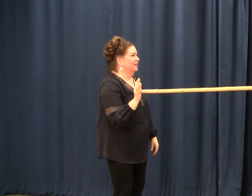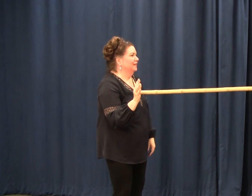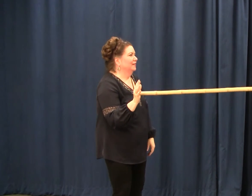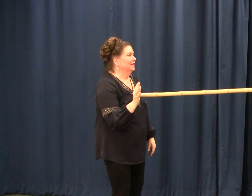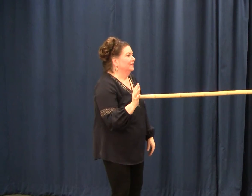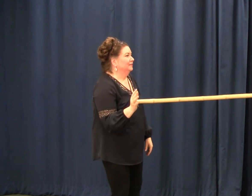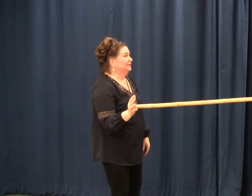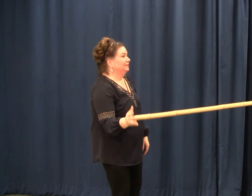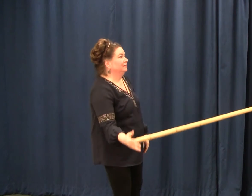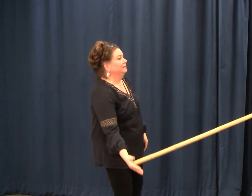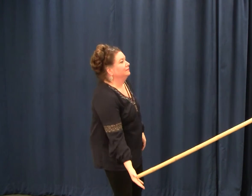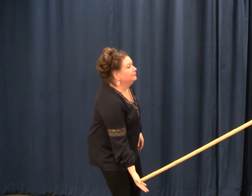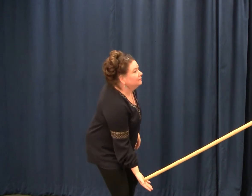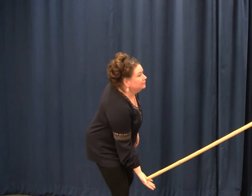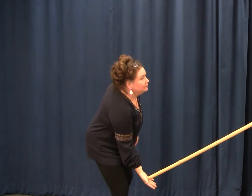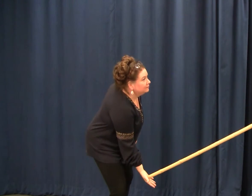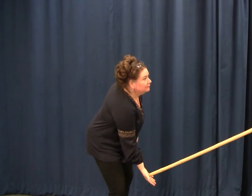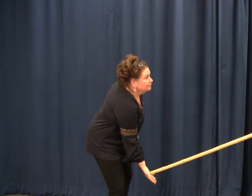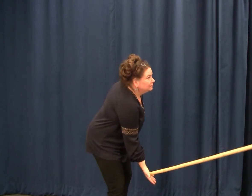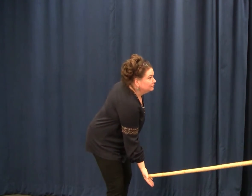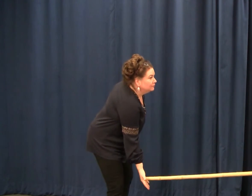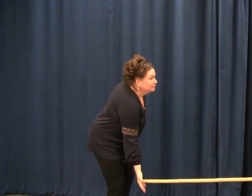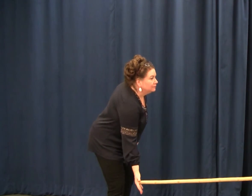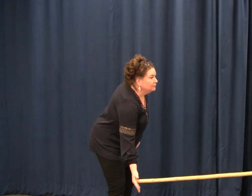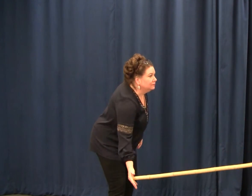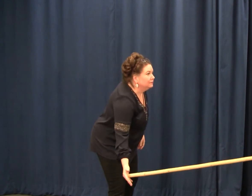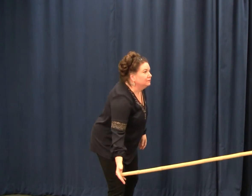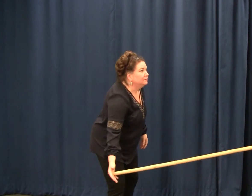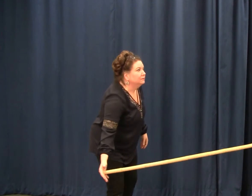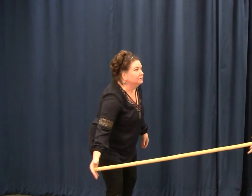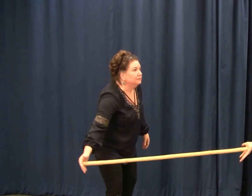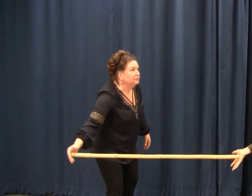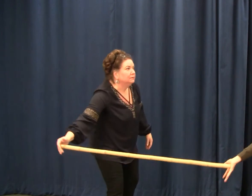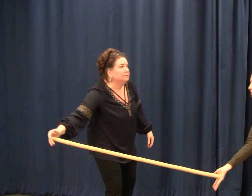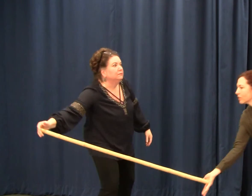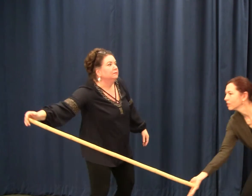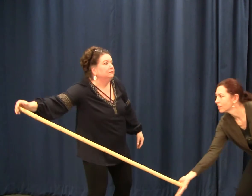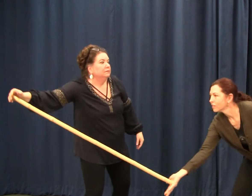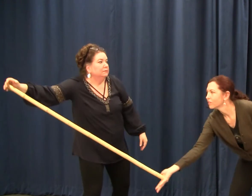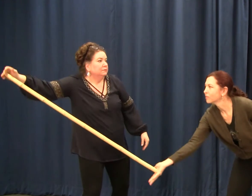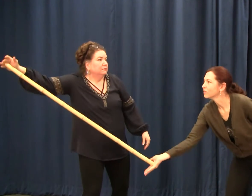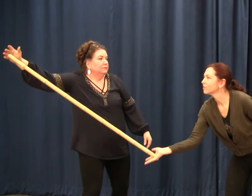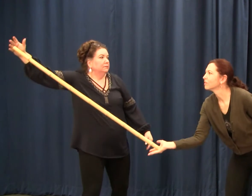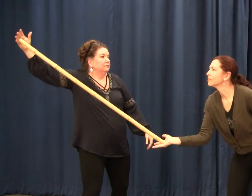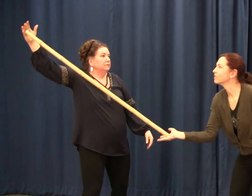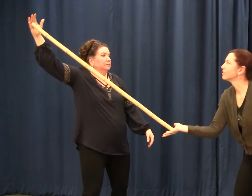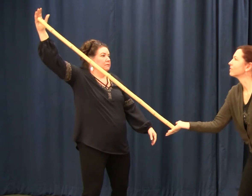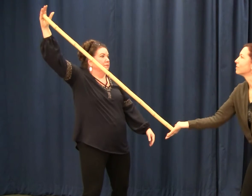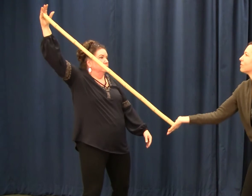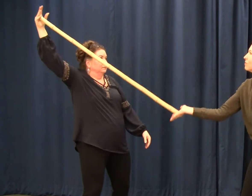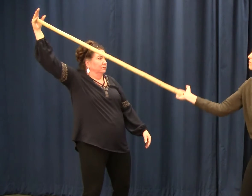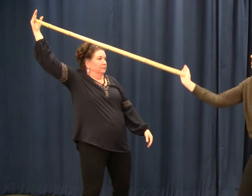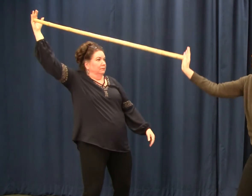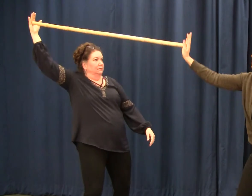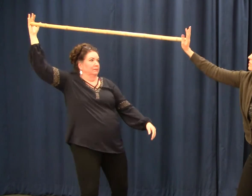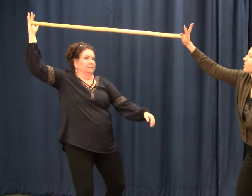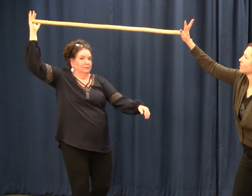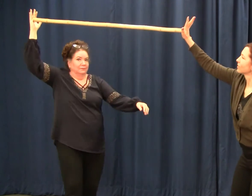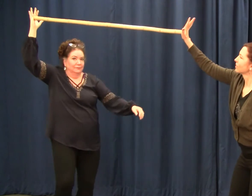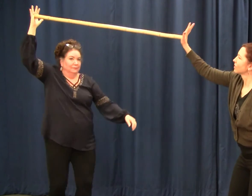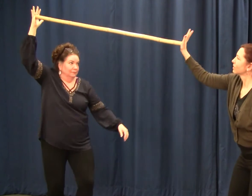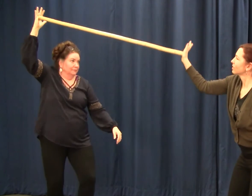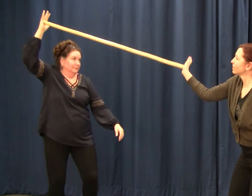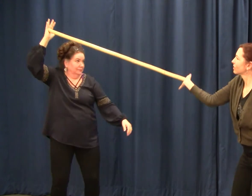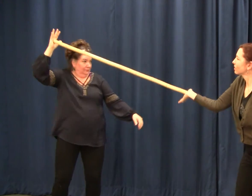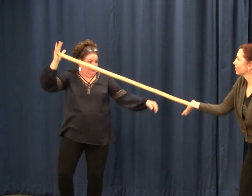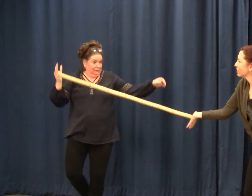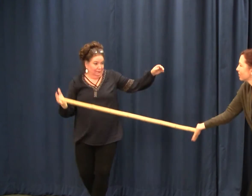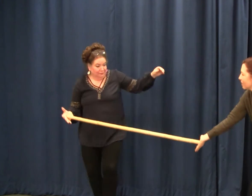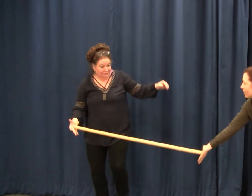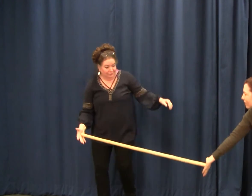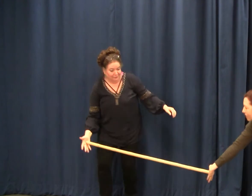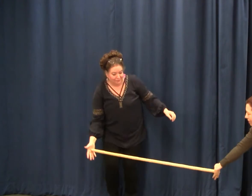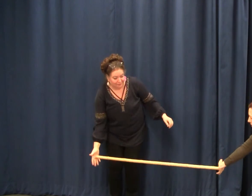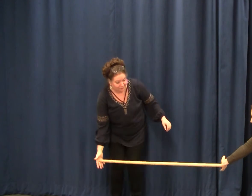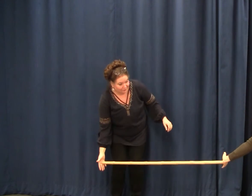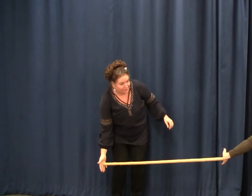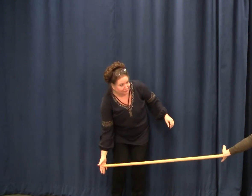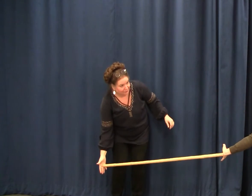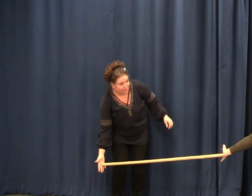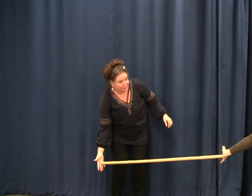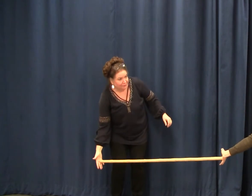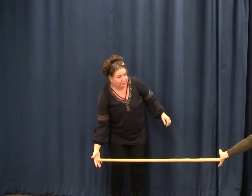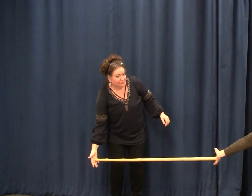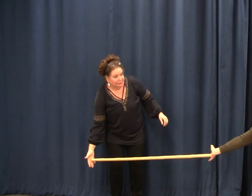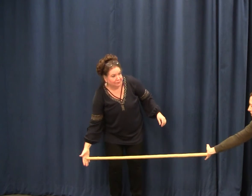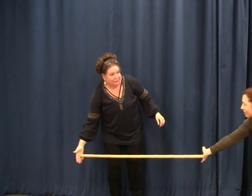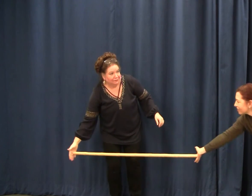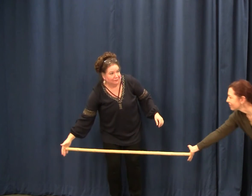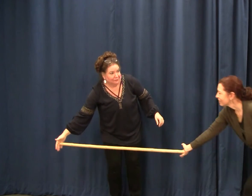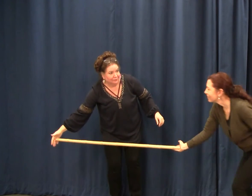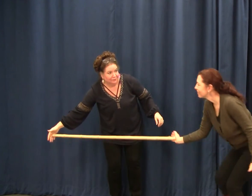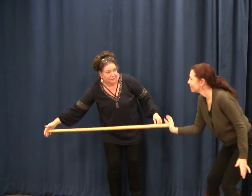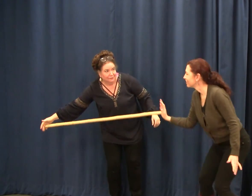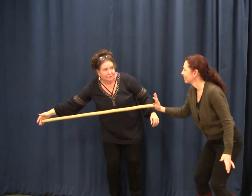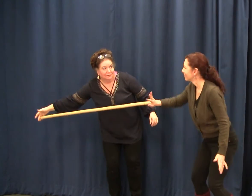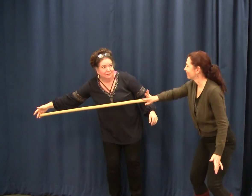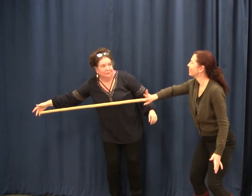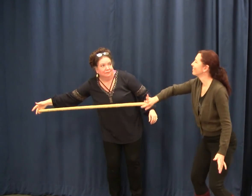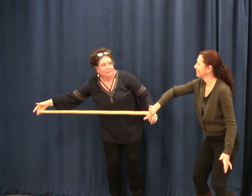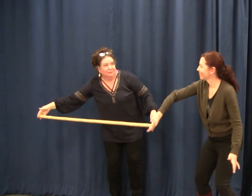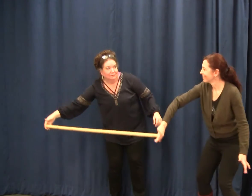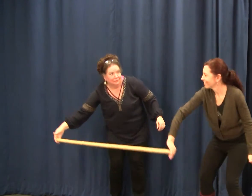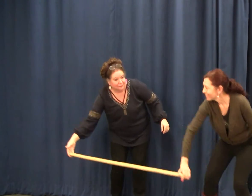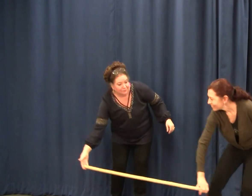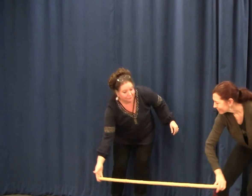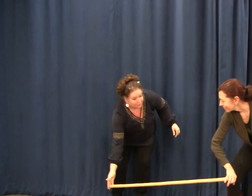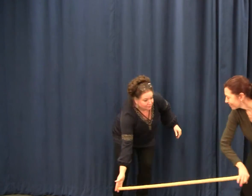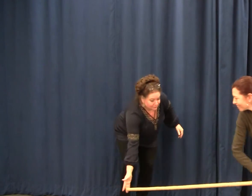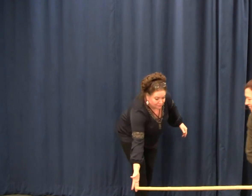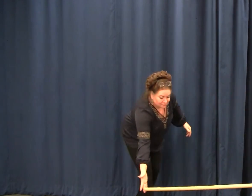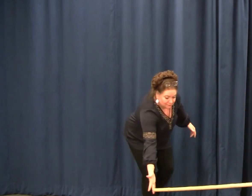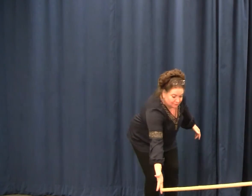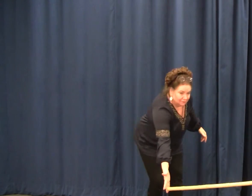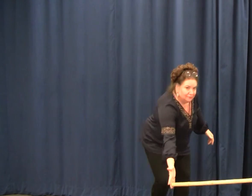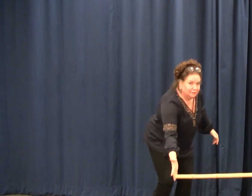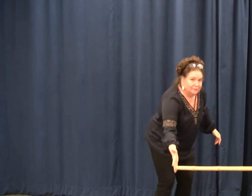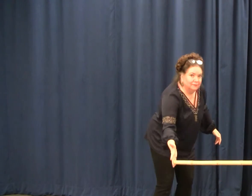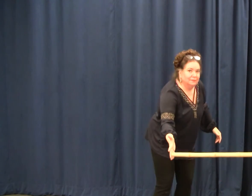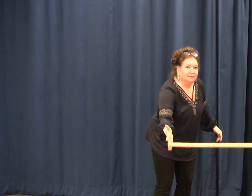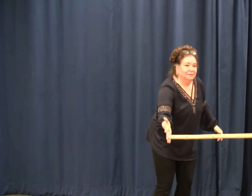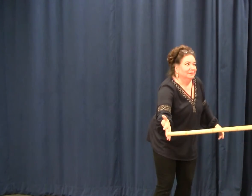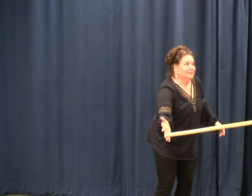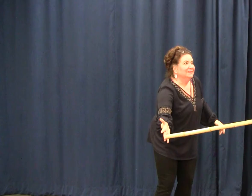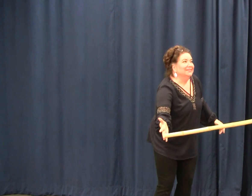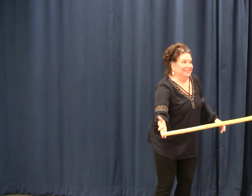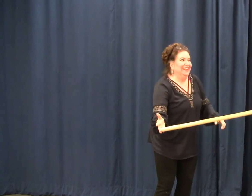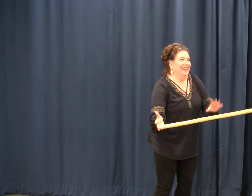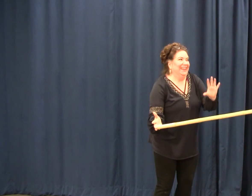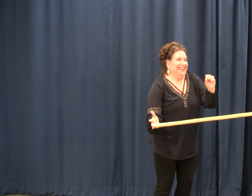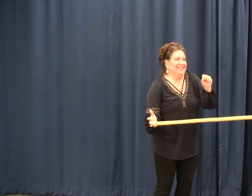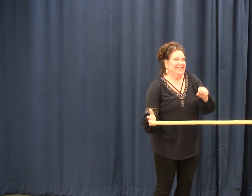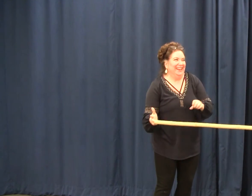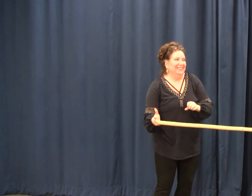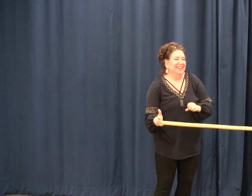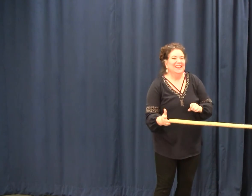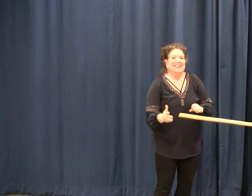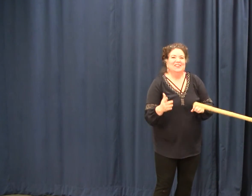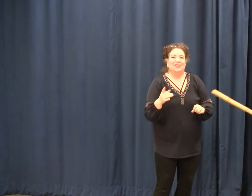a little bit too light. (Heather) Are you leading this one? (Luane) Yeah, I'll lead..